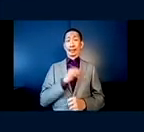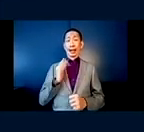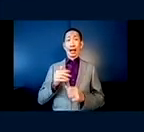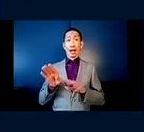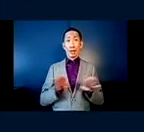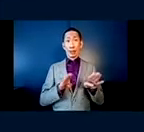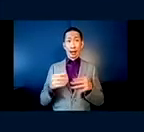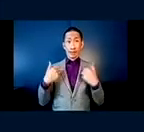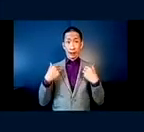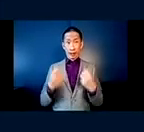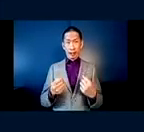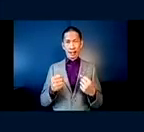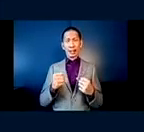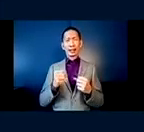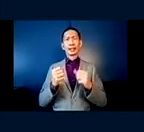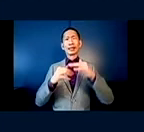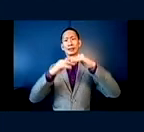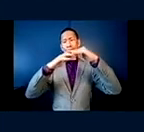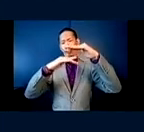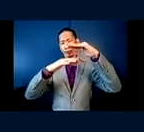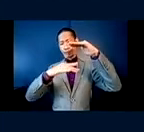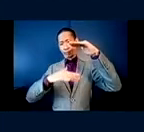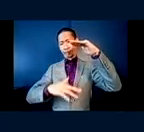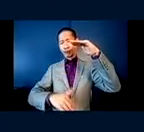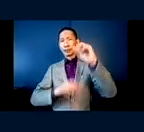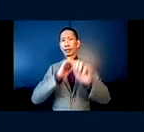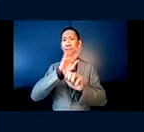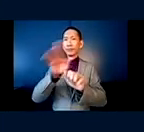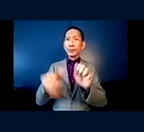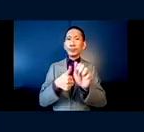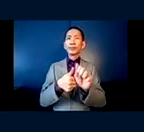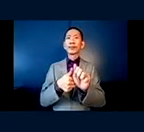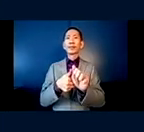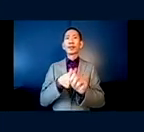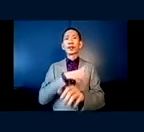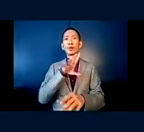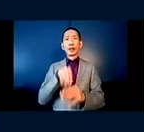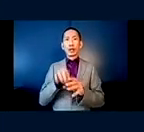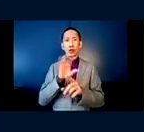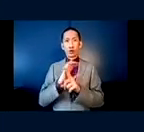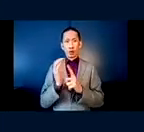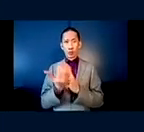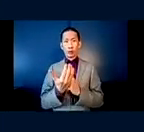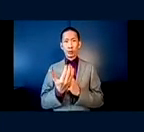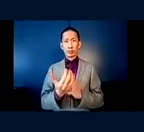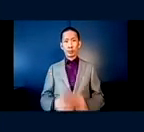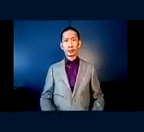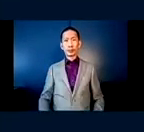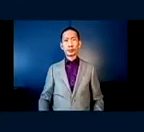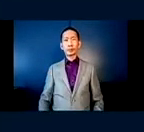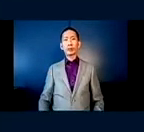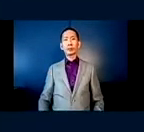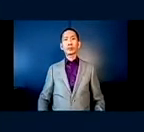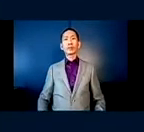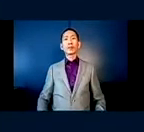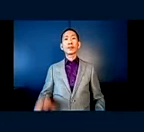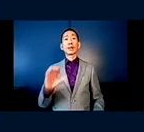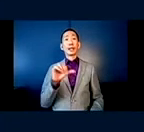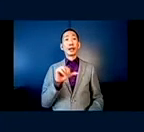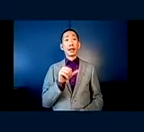INFORMS OUR HEALTH BEHAVIOR, REALLY SHAPES IT IS ALL THE STUFF THAT'S LYING DEEP WITHIN